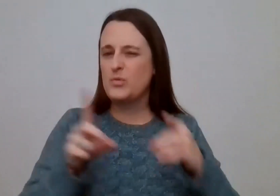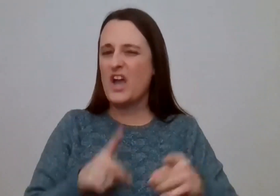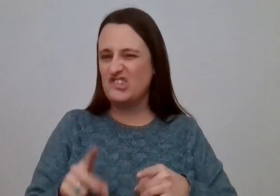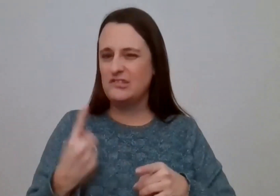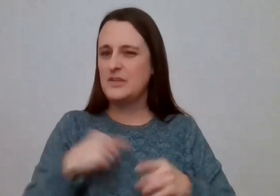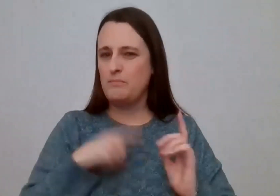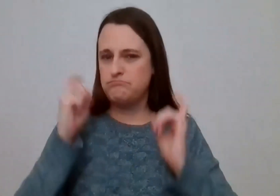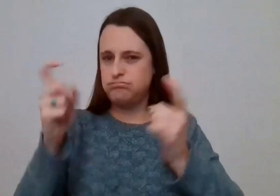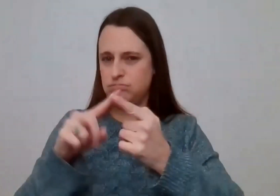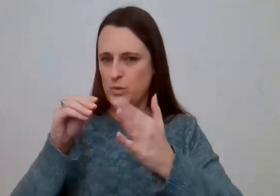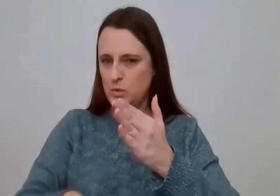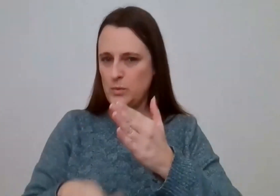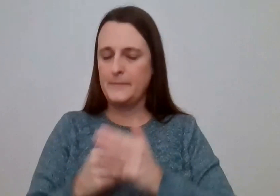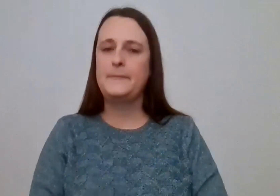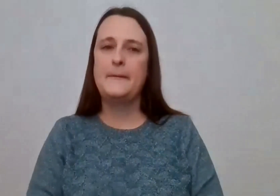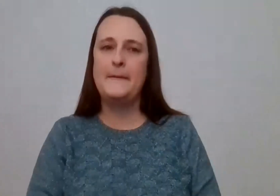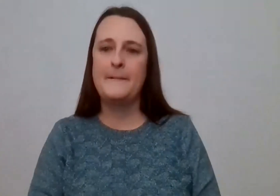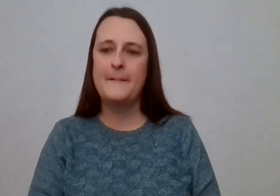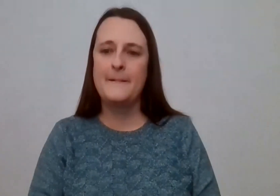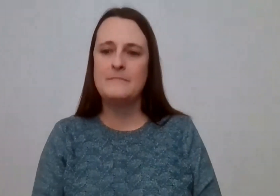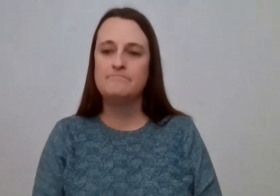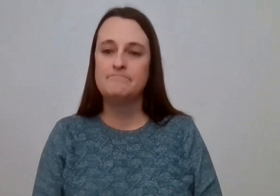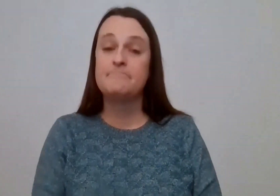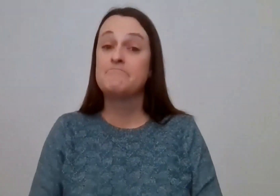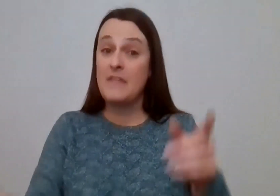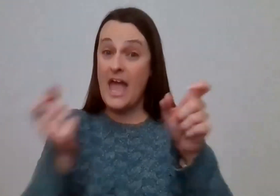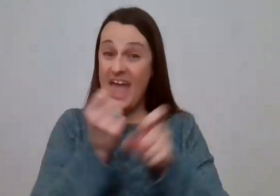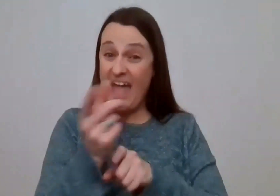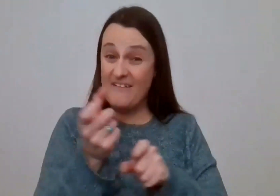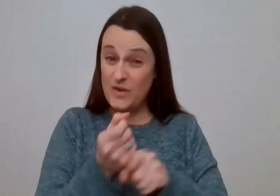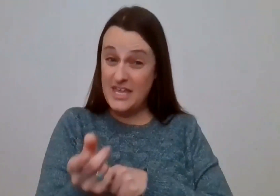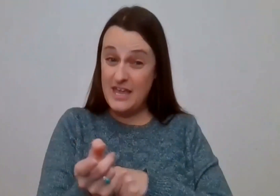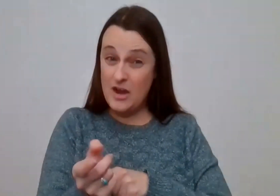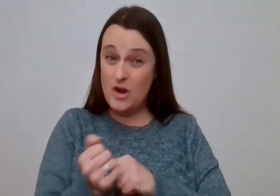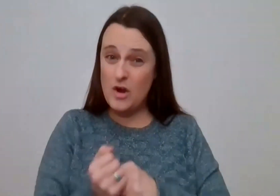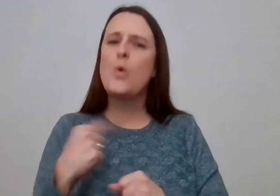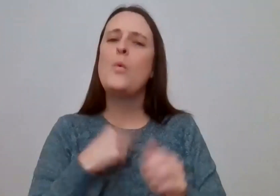every year not unique to this year we ask students to select eight courses